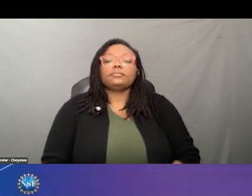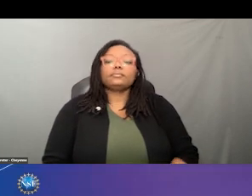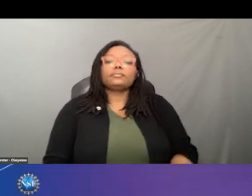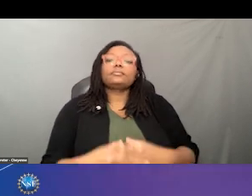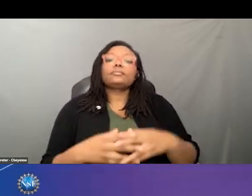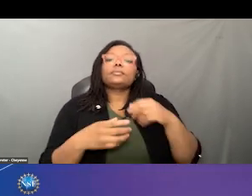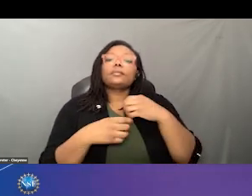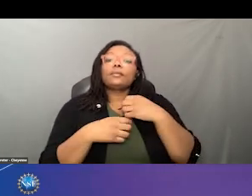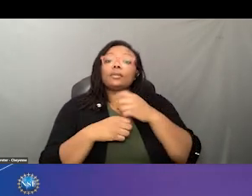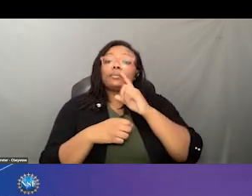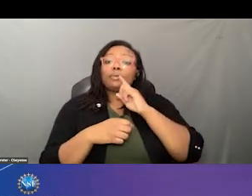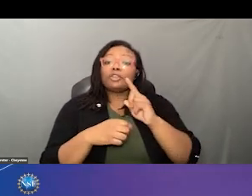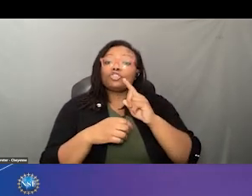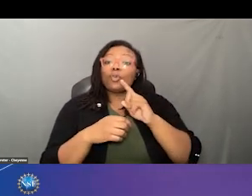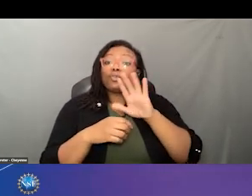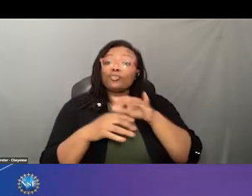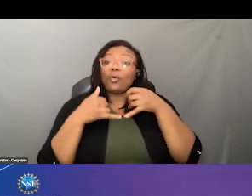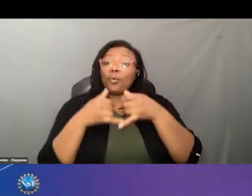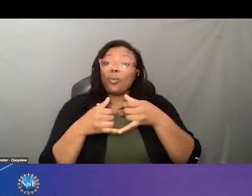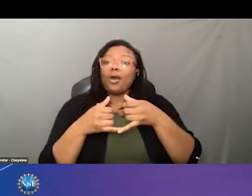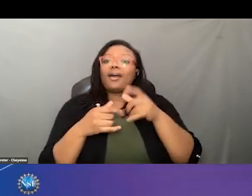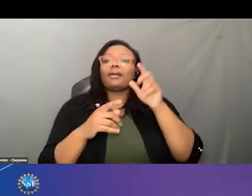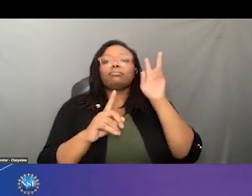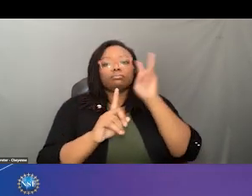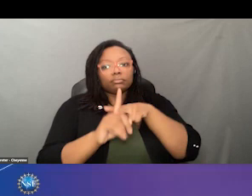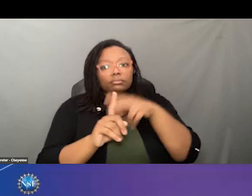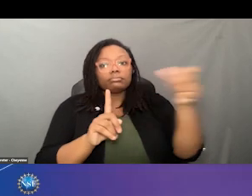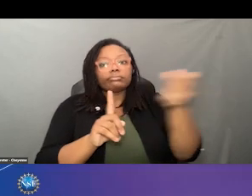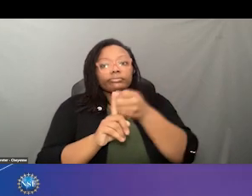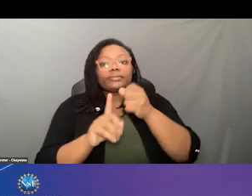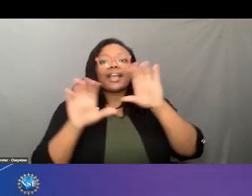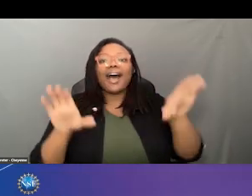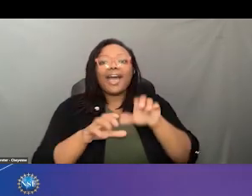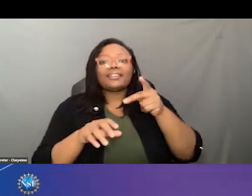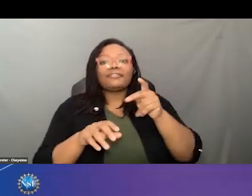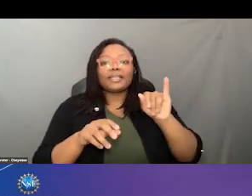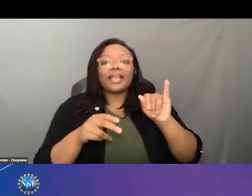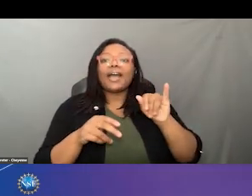Make sure the award has an active PI. Okay? You can have one PI and up to four co-PIs.